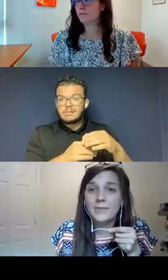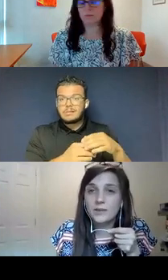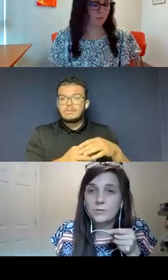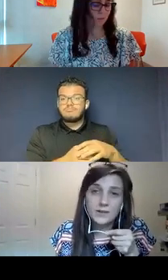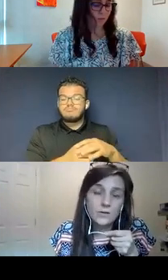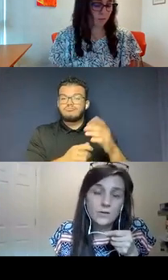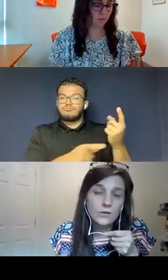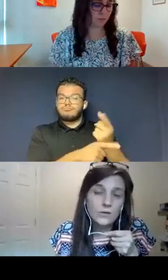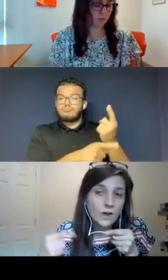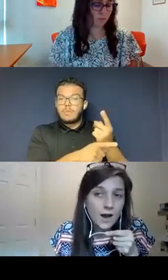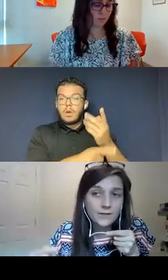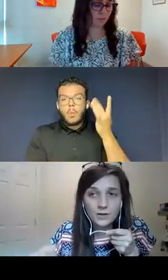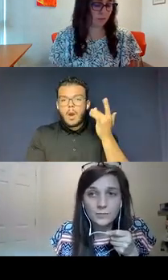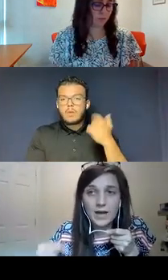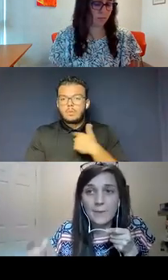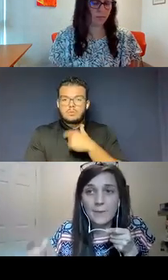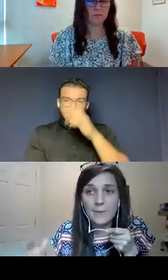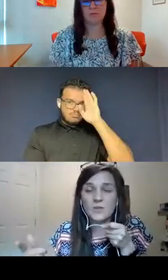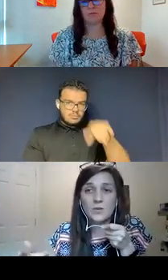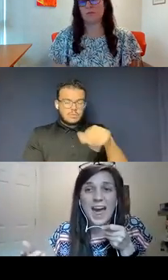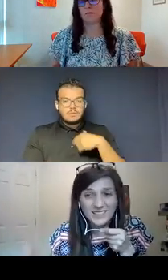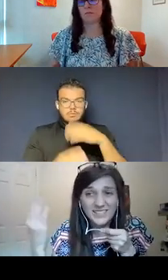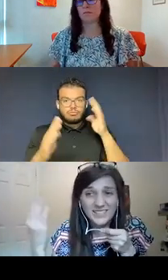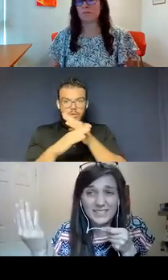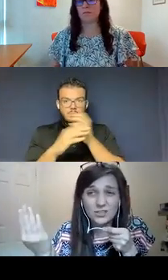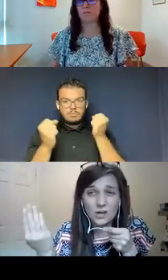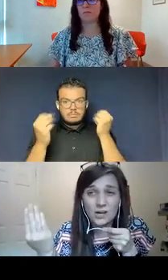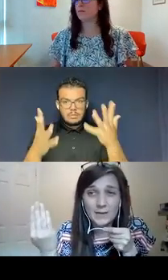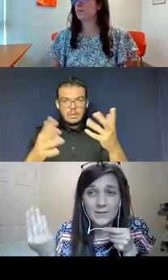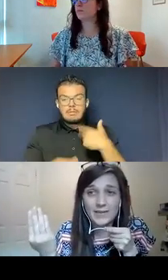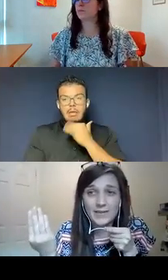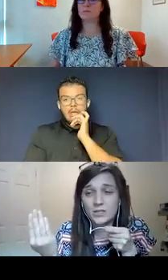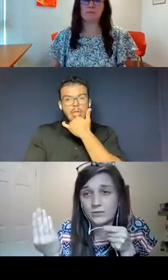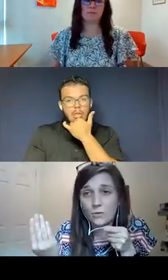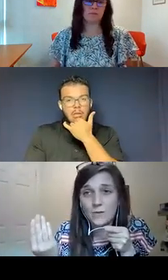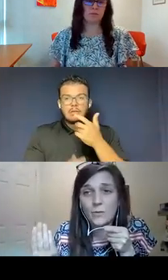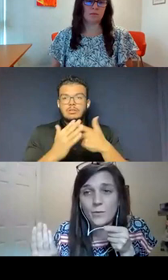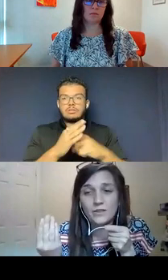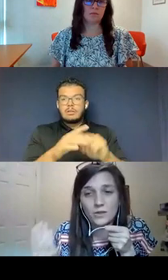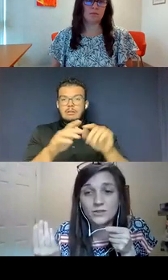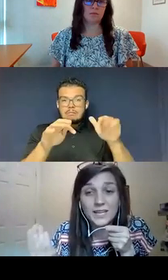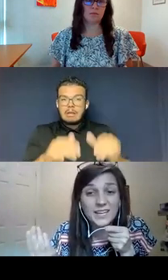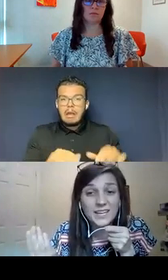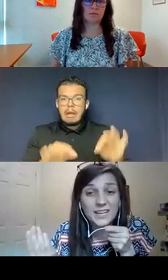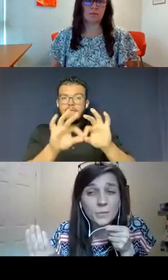Because we know a lot of trouble happens when you accidentally start typing into the form when it looks like it's open,